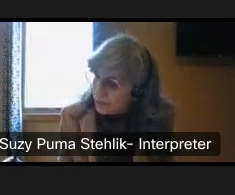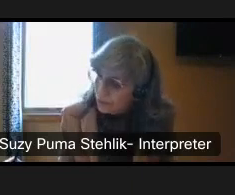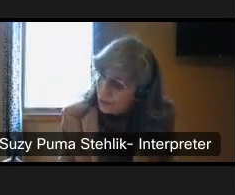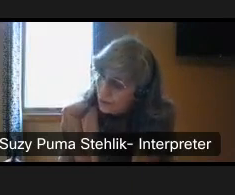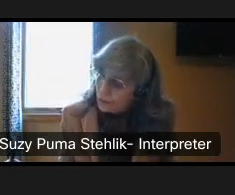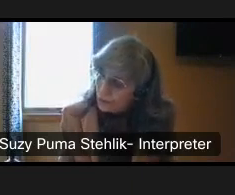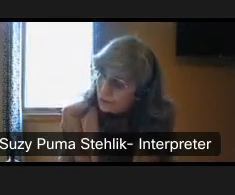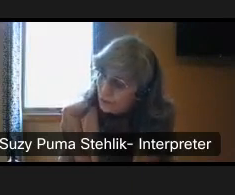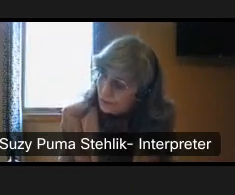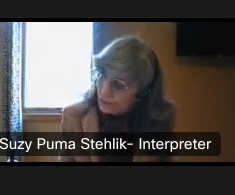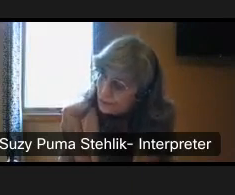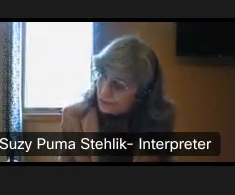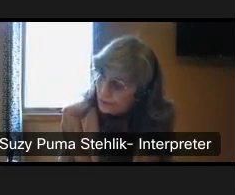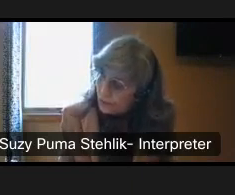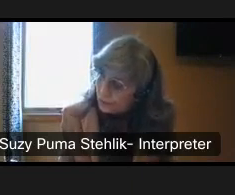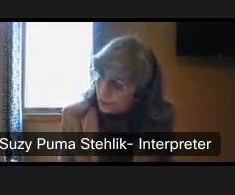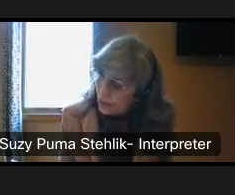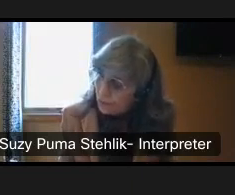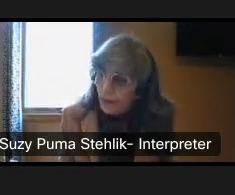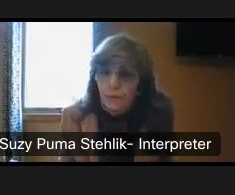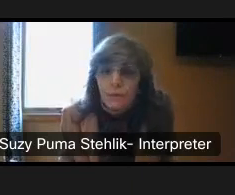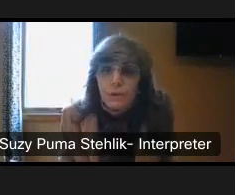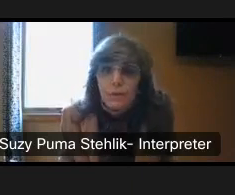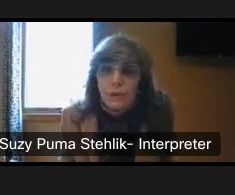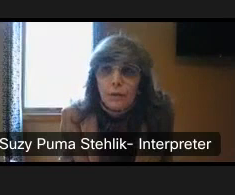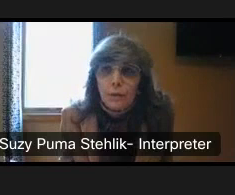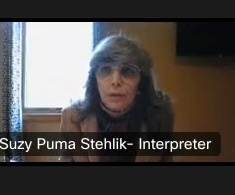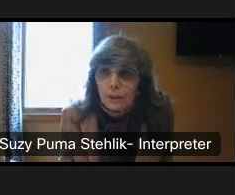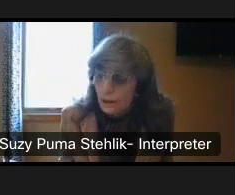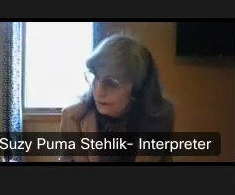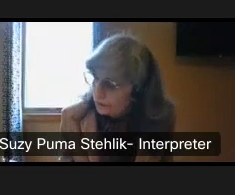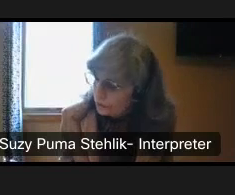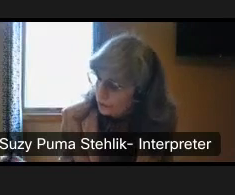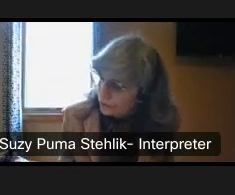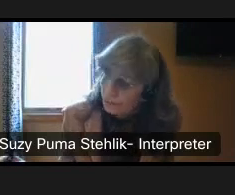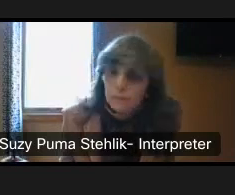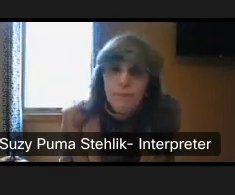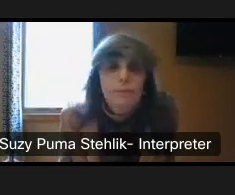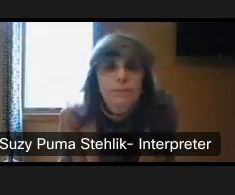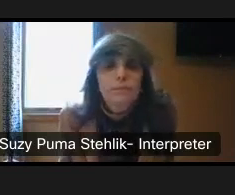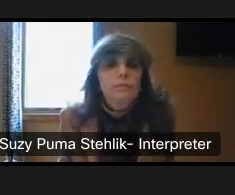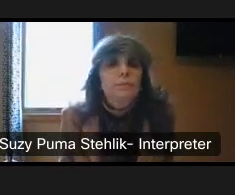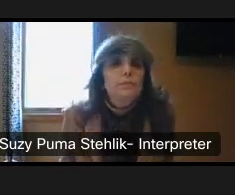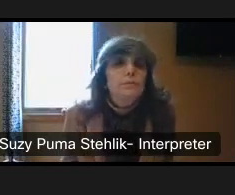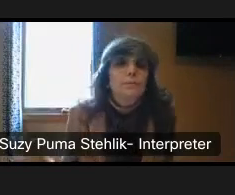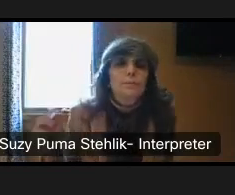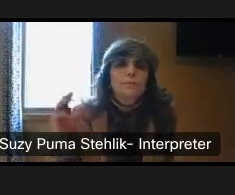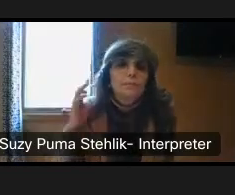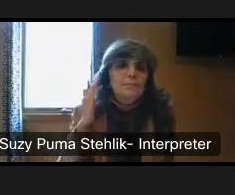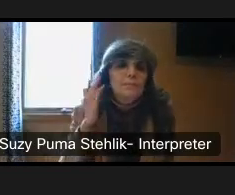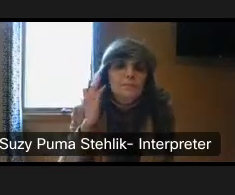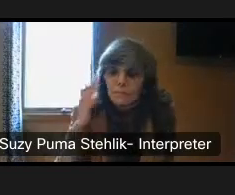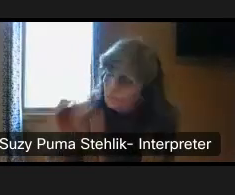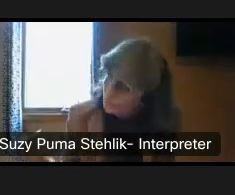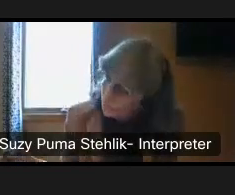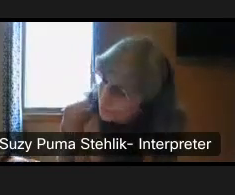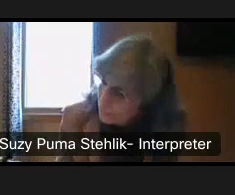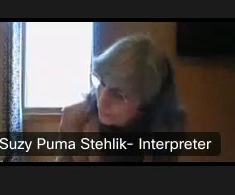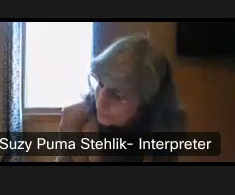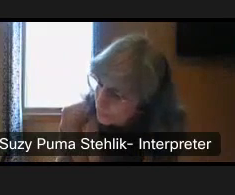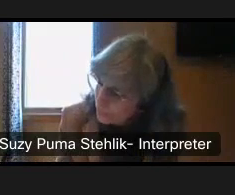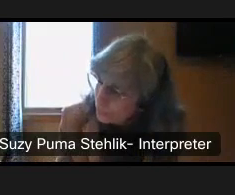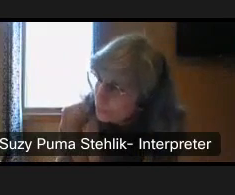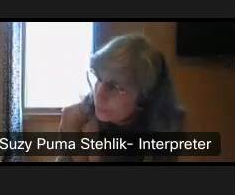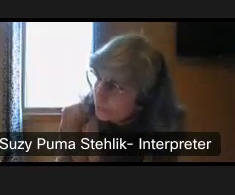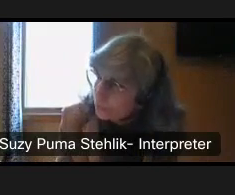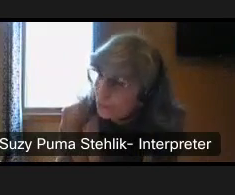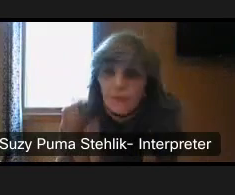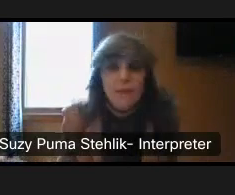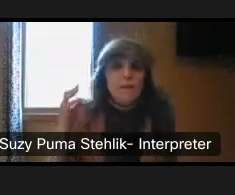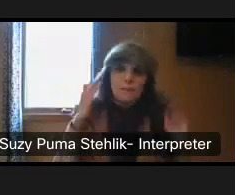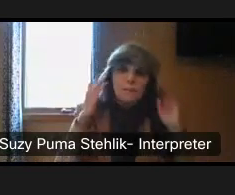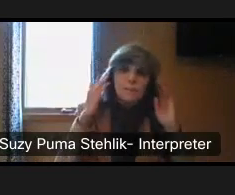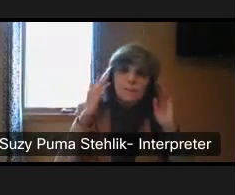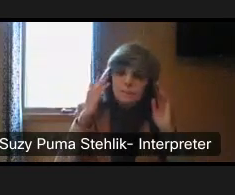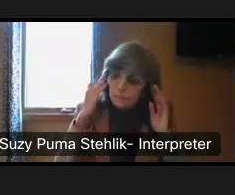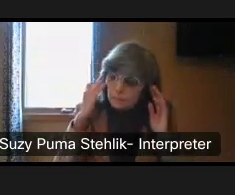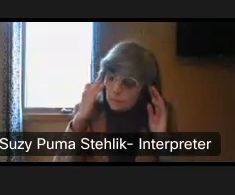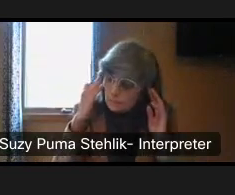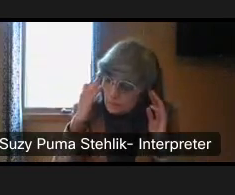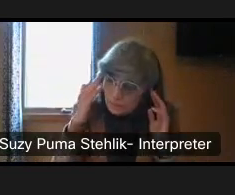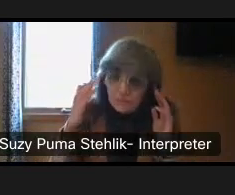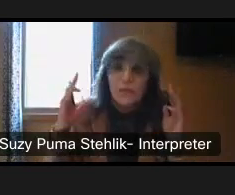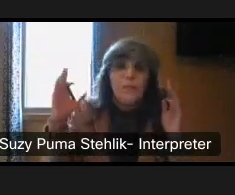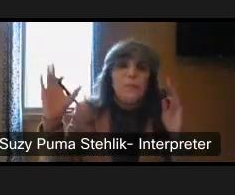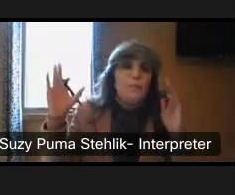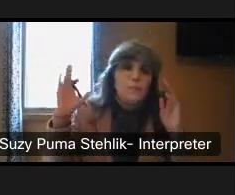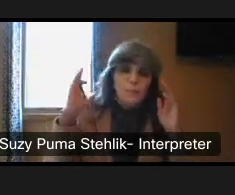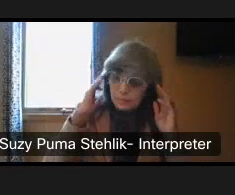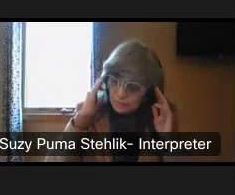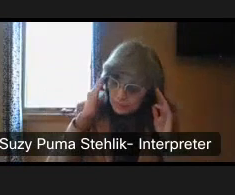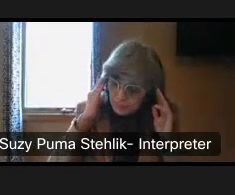Thank you Howard Avenue 1 and conduct the own data the public notice published registers September 21st 2022 pardon?